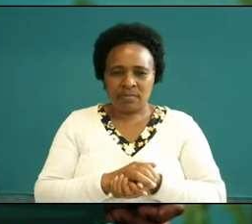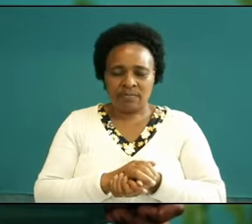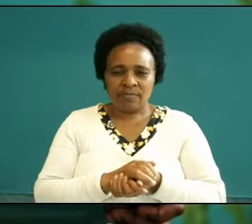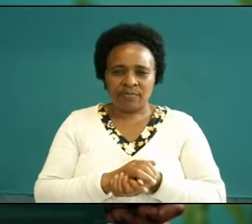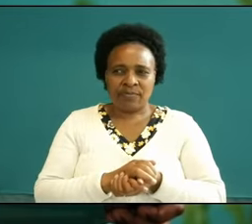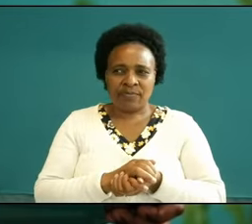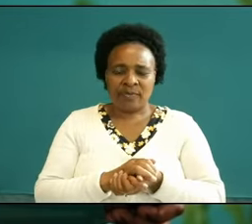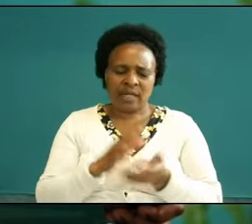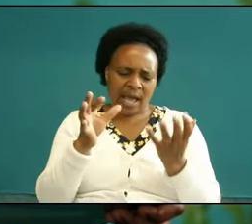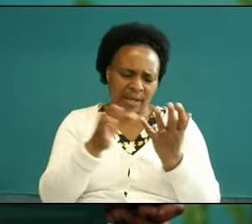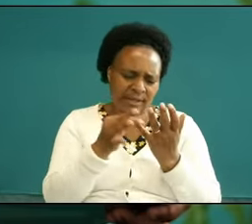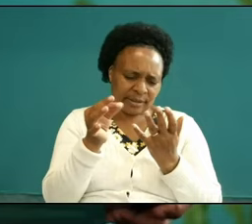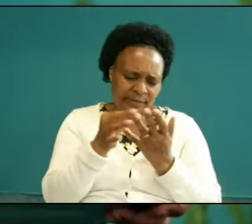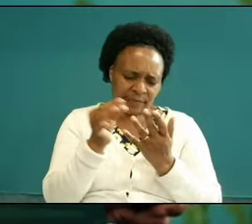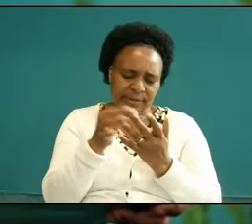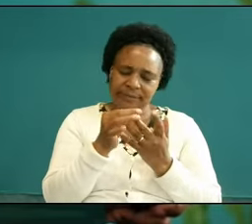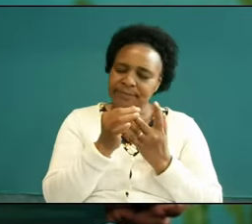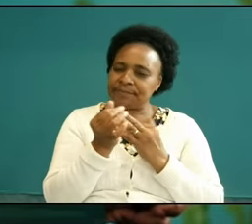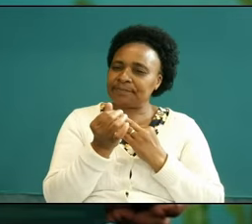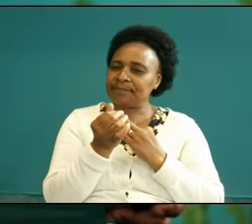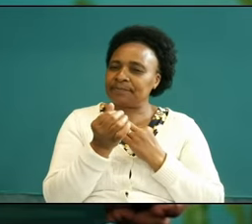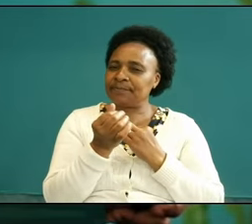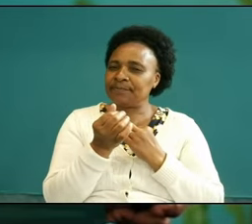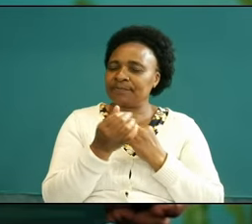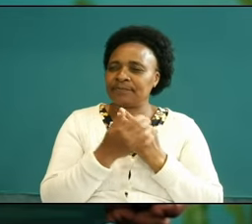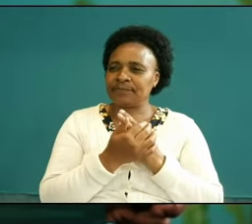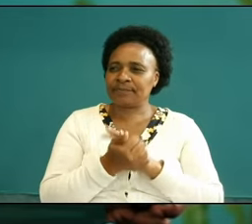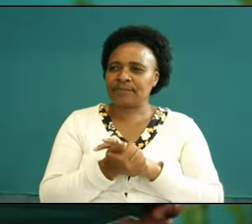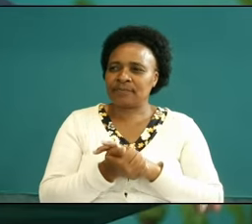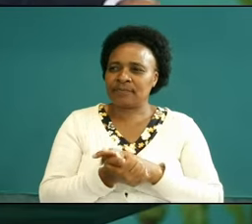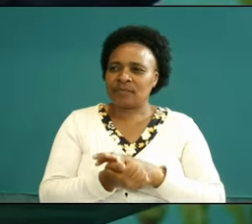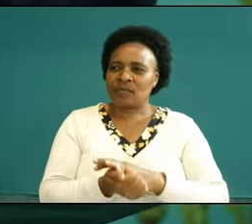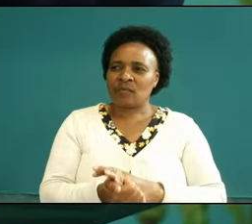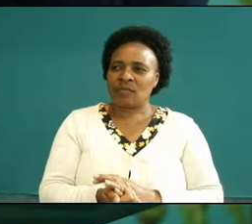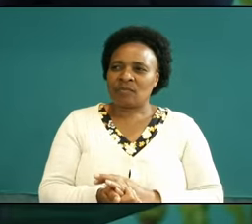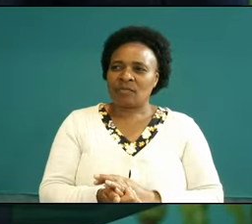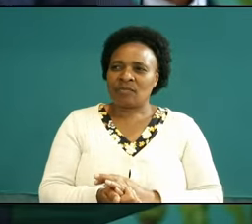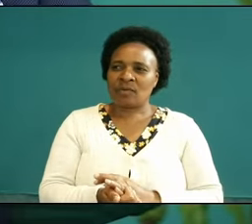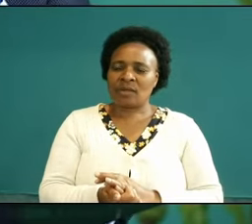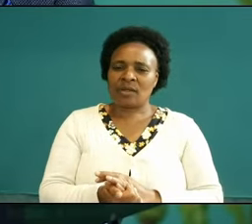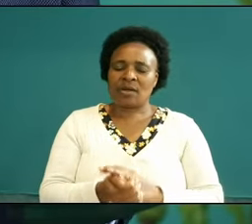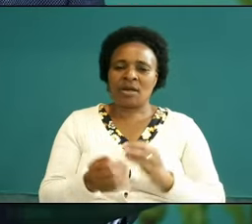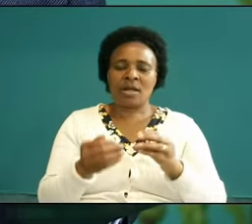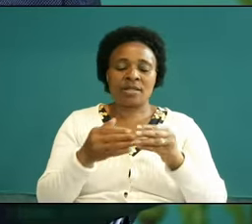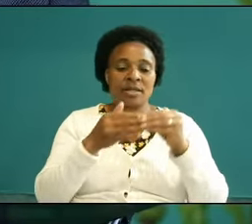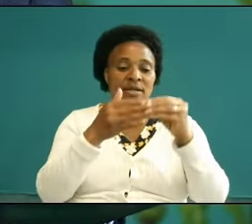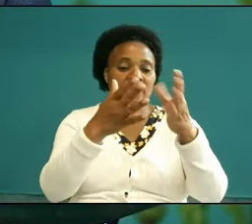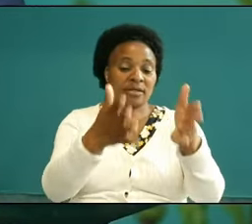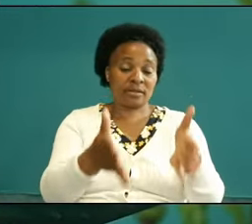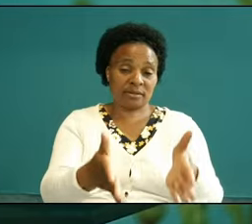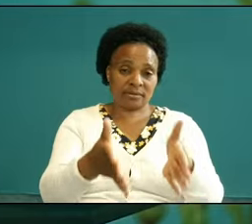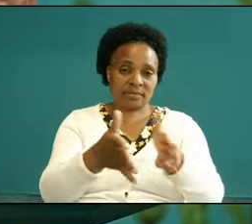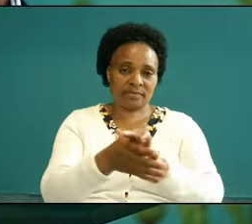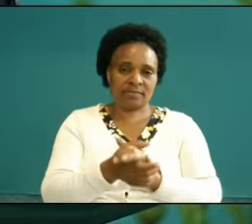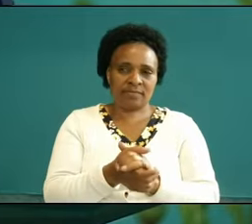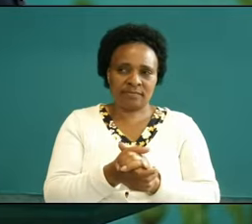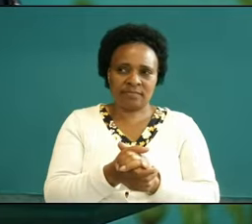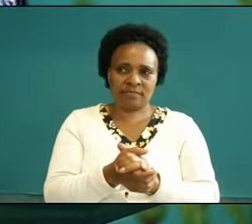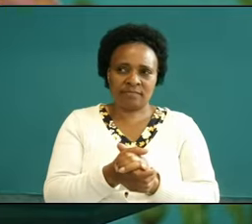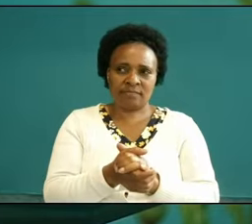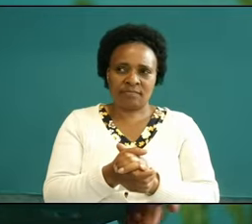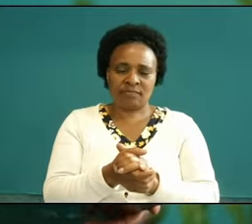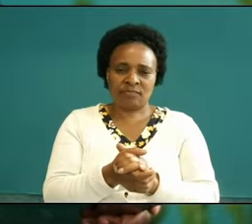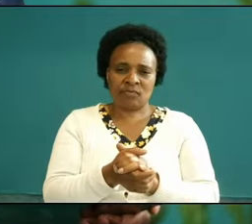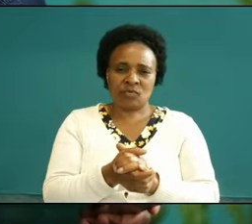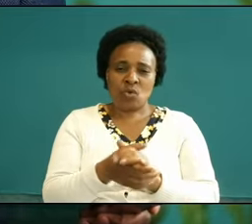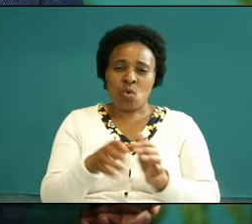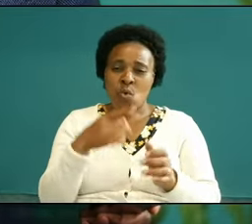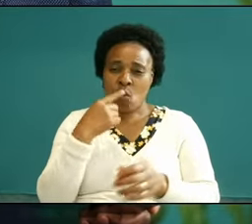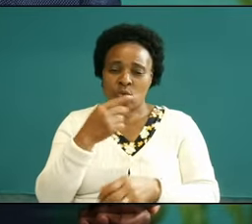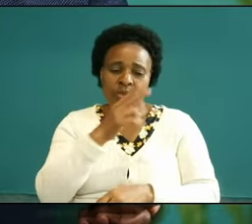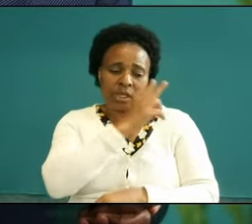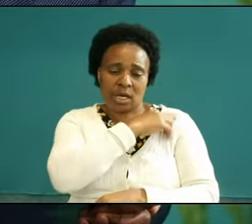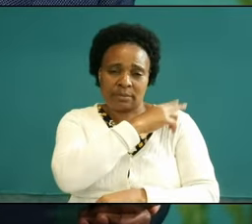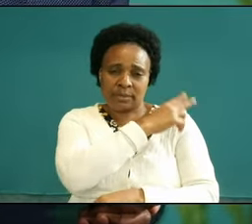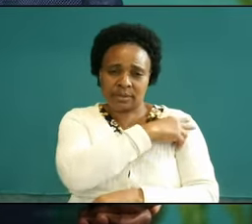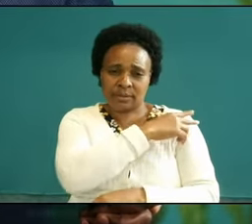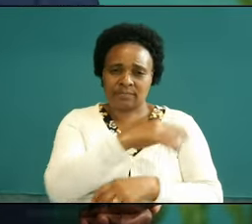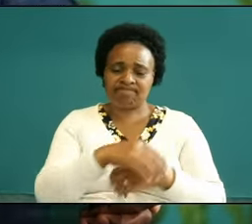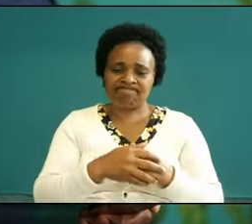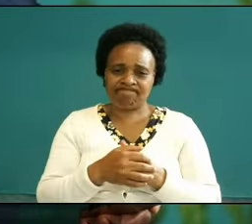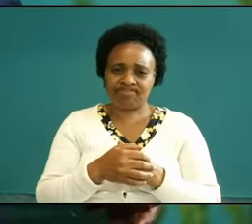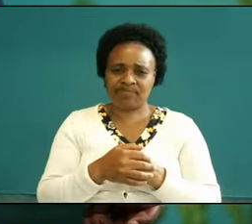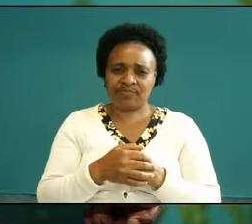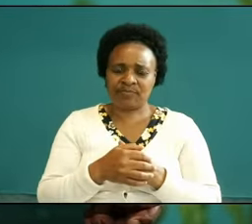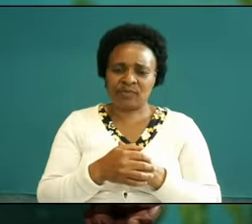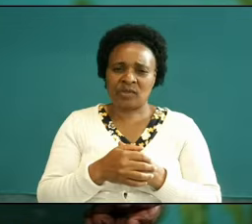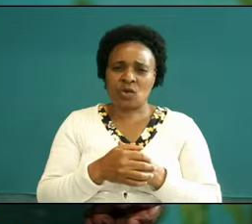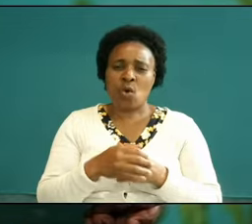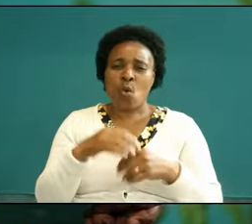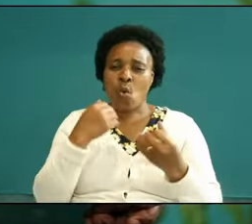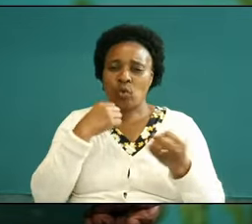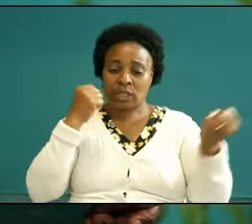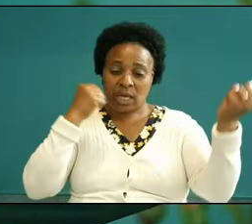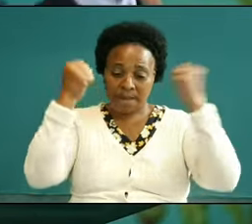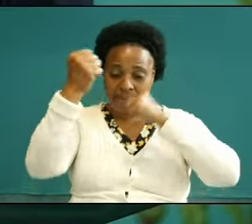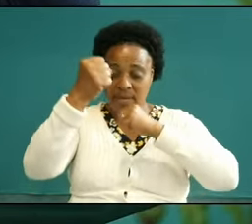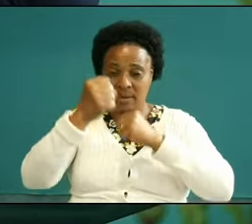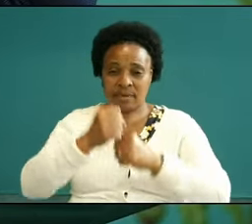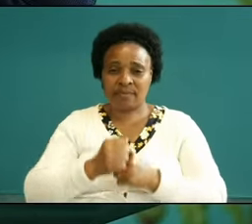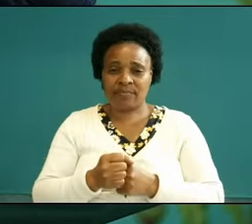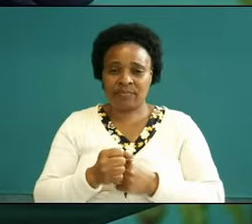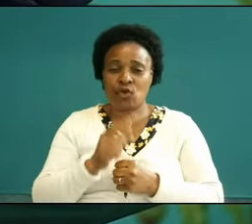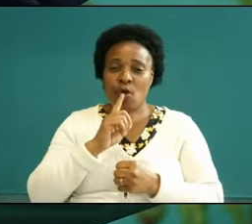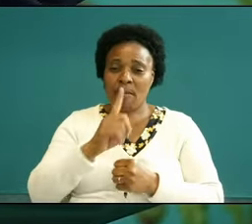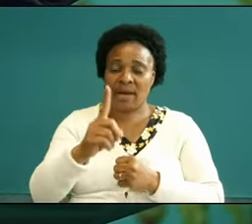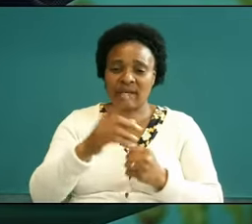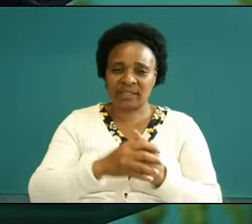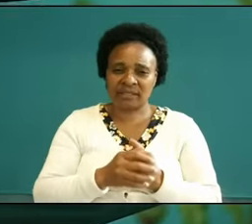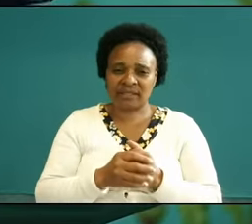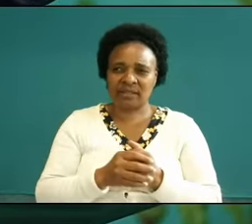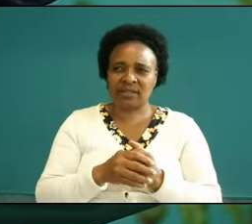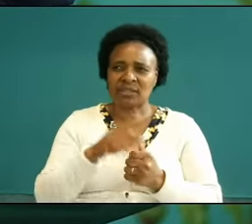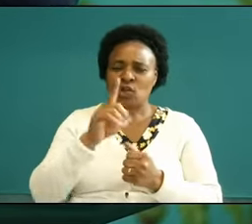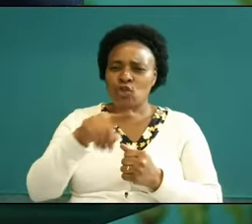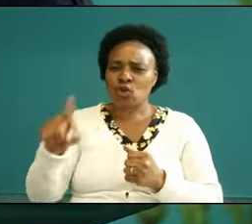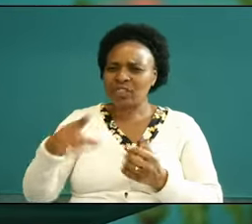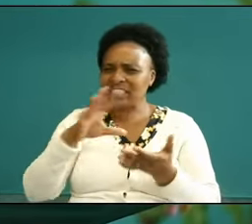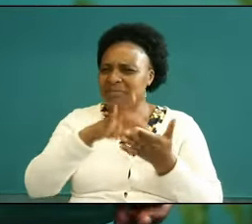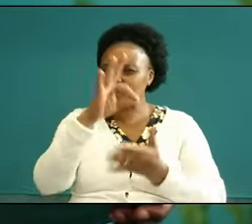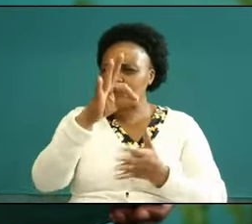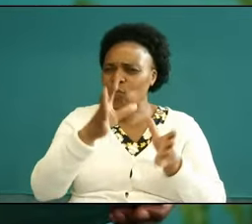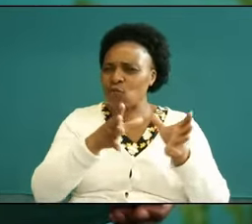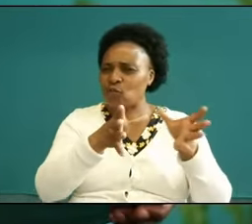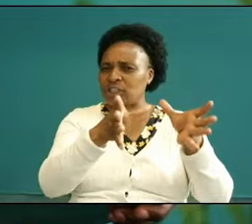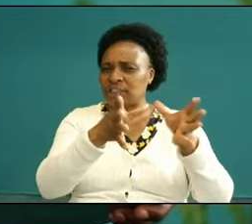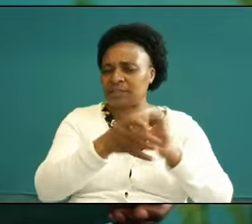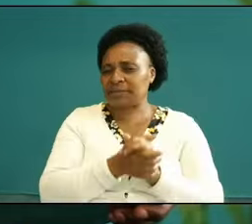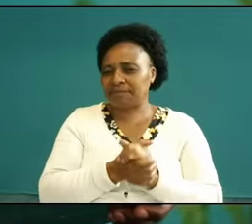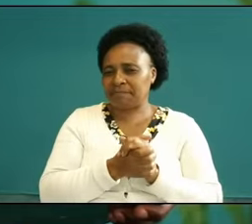identifies the leaders the captains the commanders of those spiritual forces he